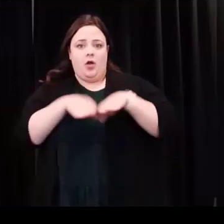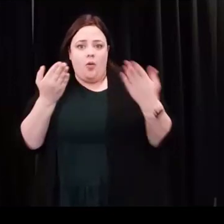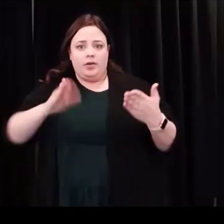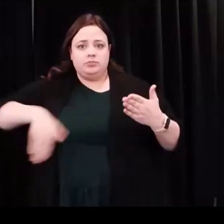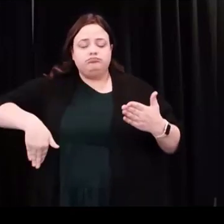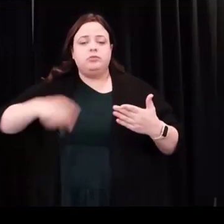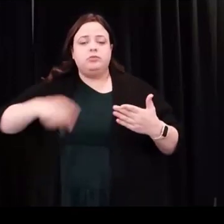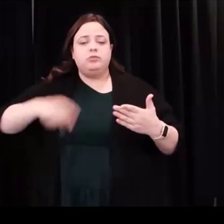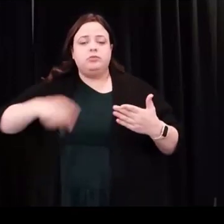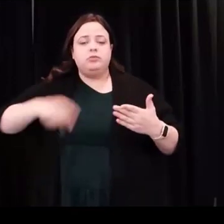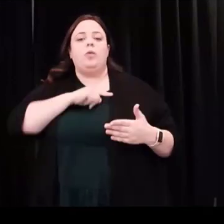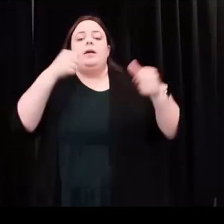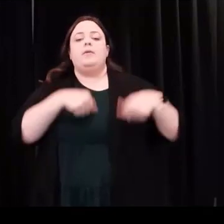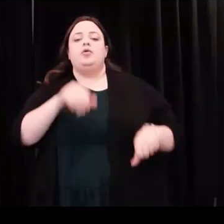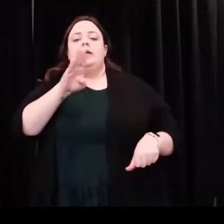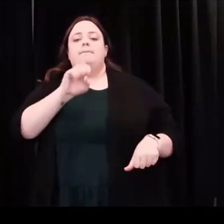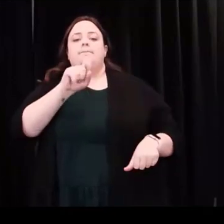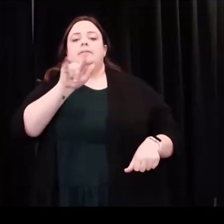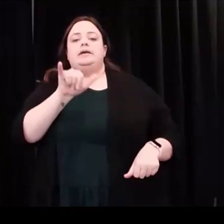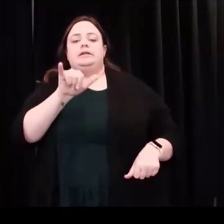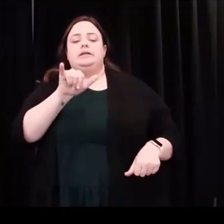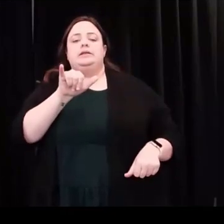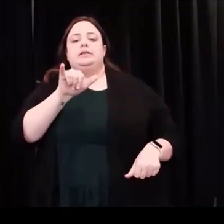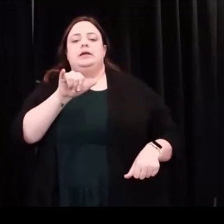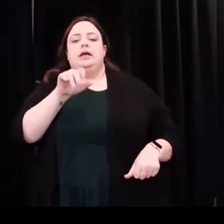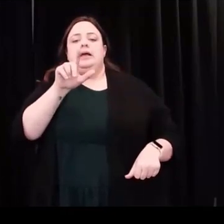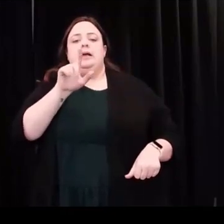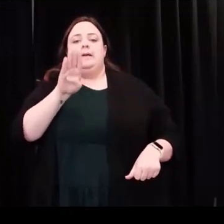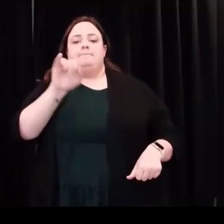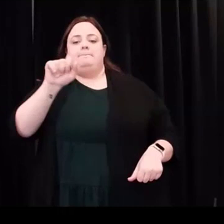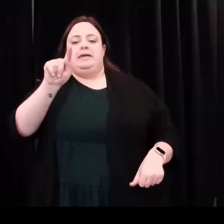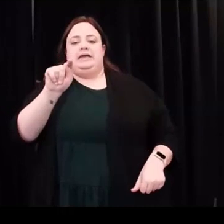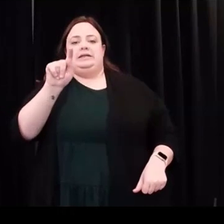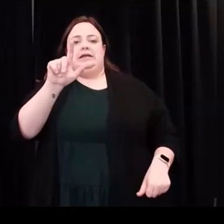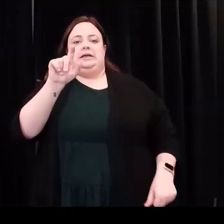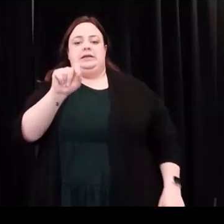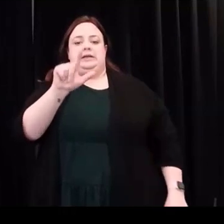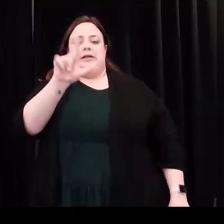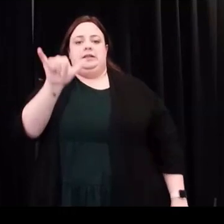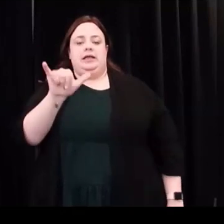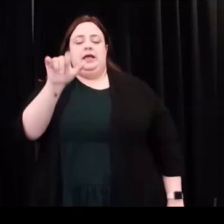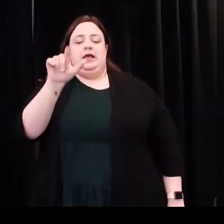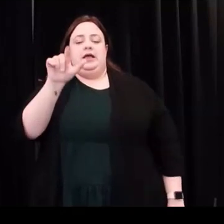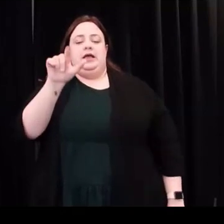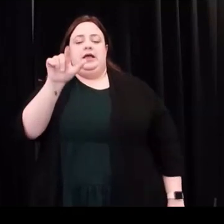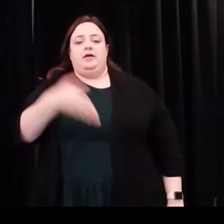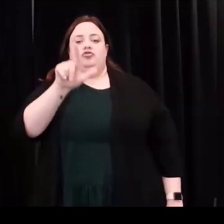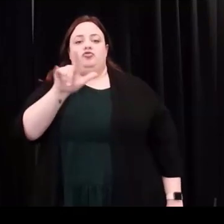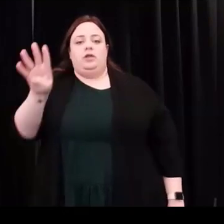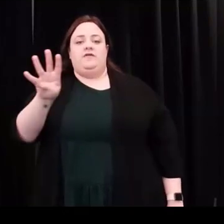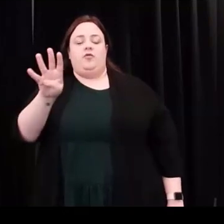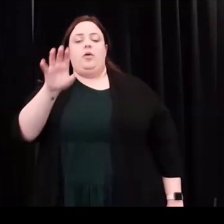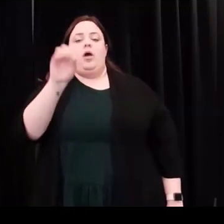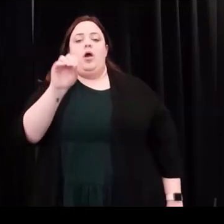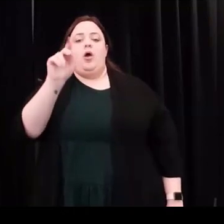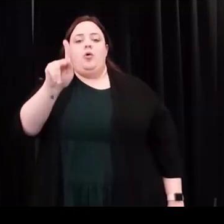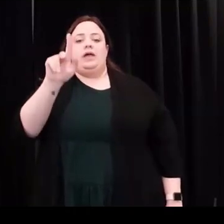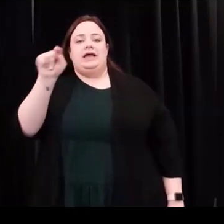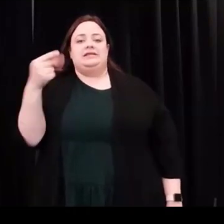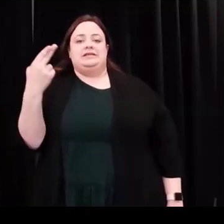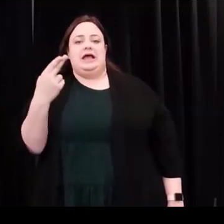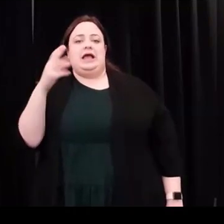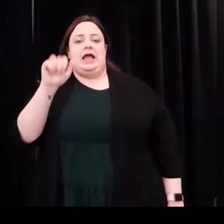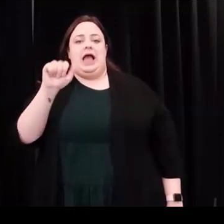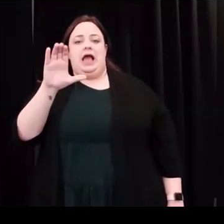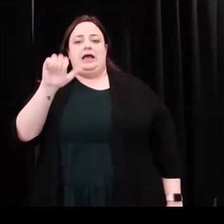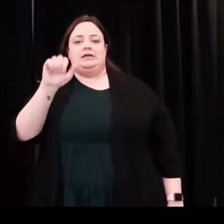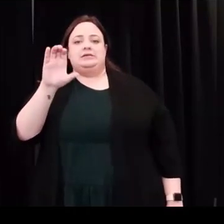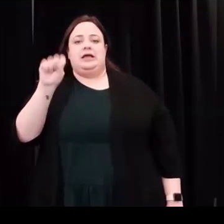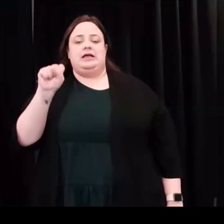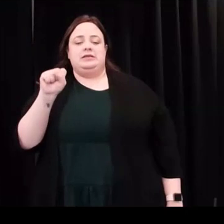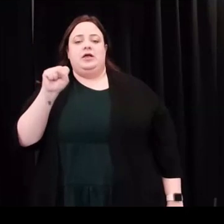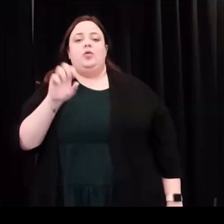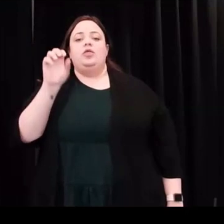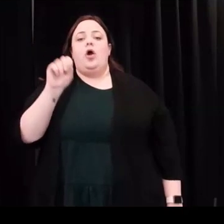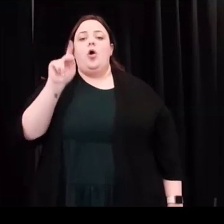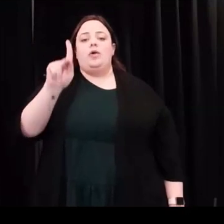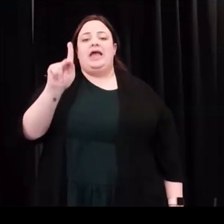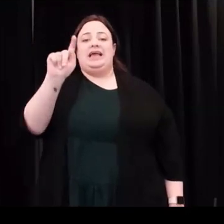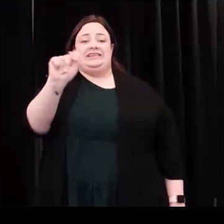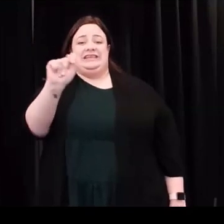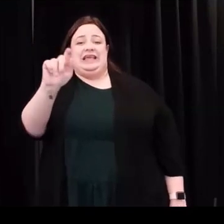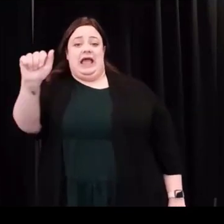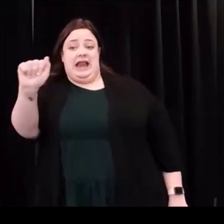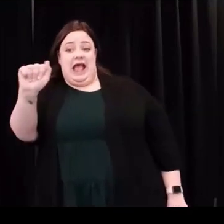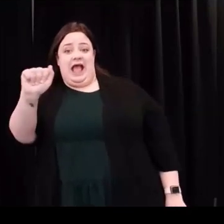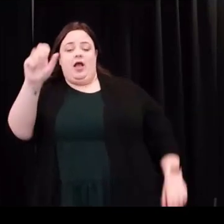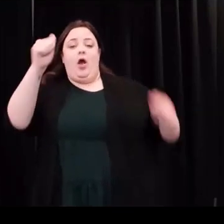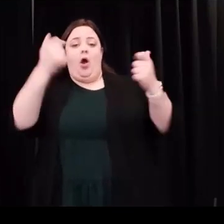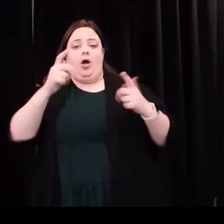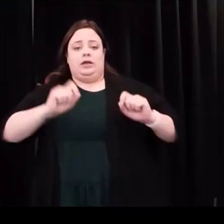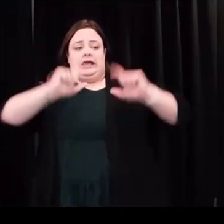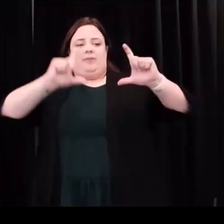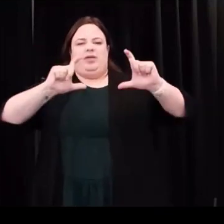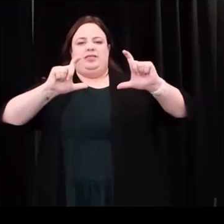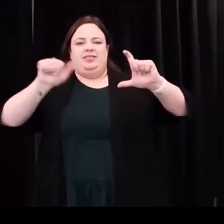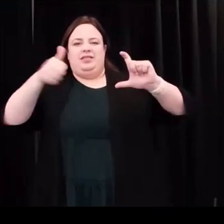reposted the bitly bit.ly/24OKTechAccess with the OKTA all capitalized. So what you're going